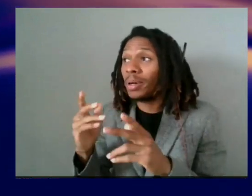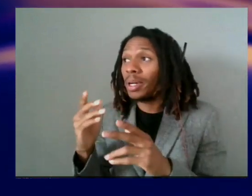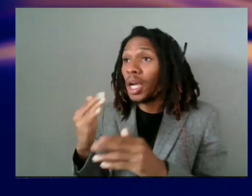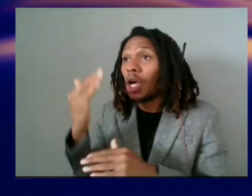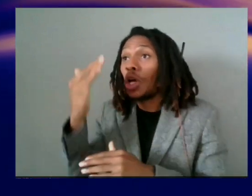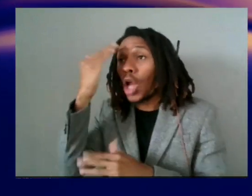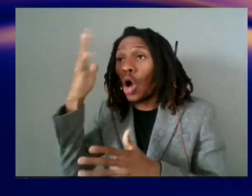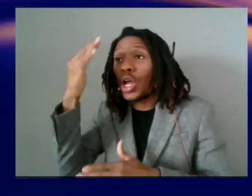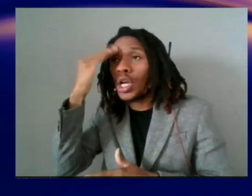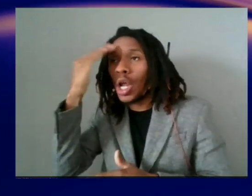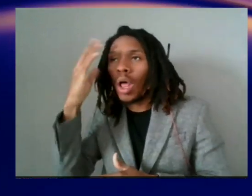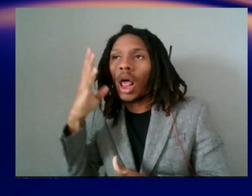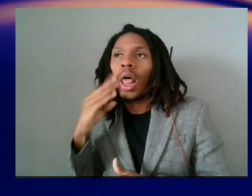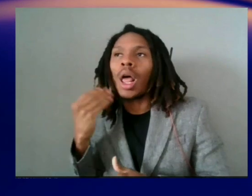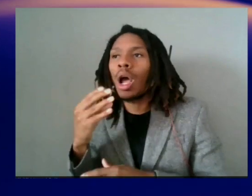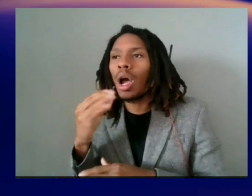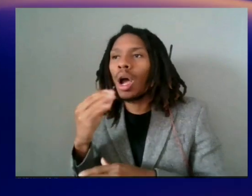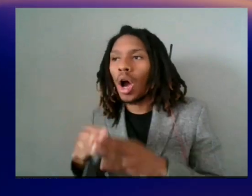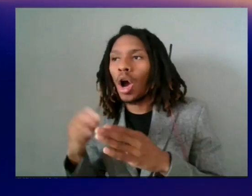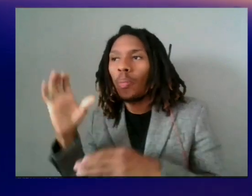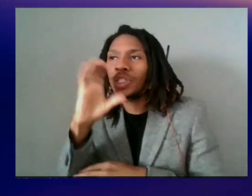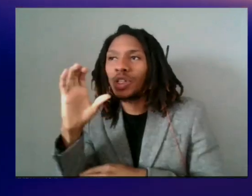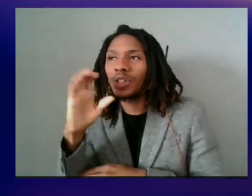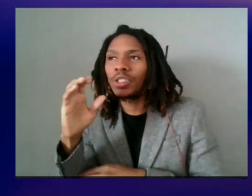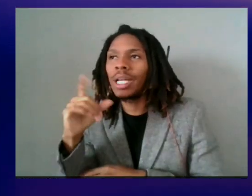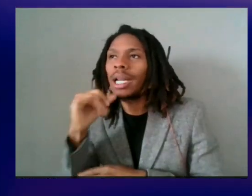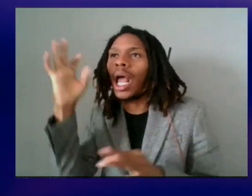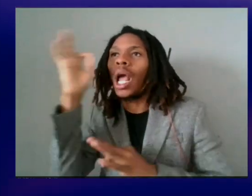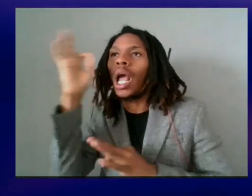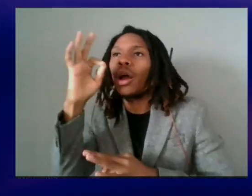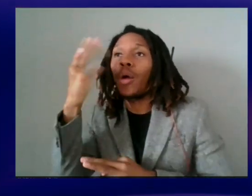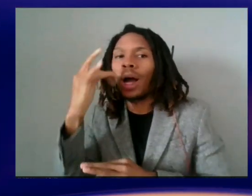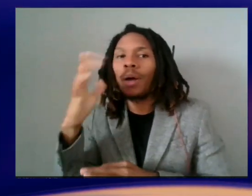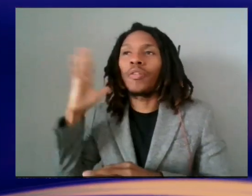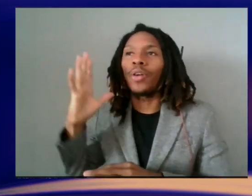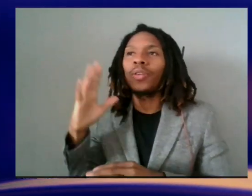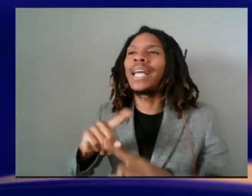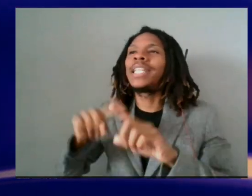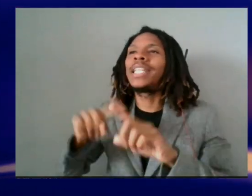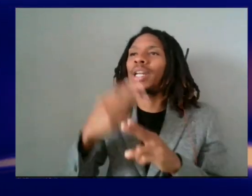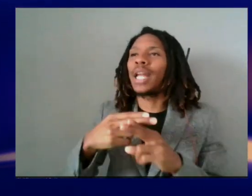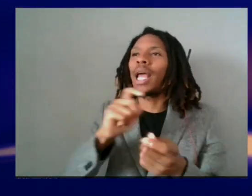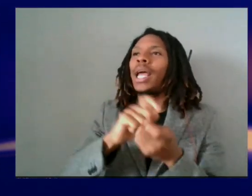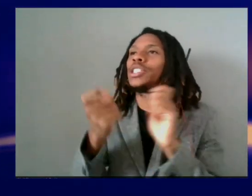and not even realize that they know about it because it'll formerly name something else, right? That's right.